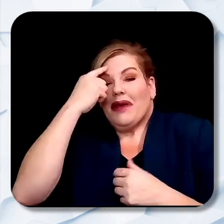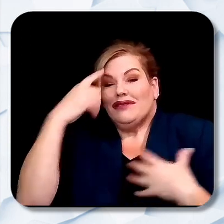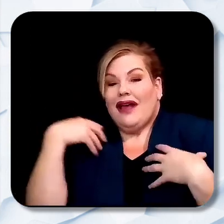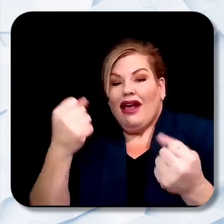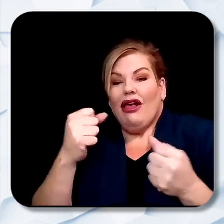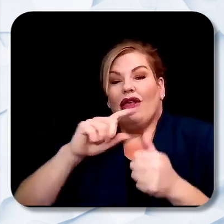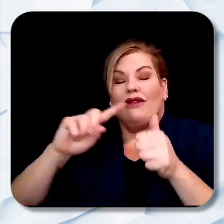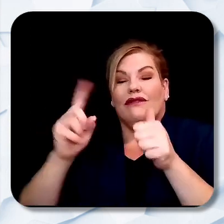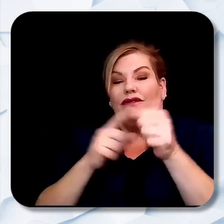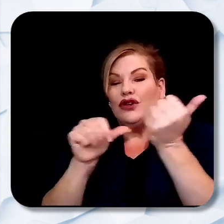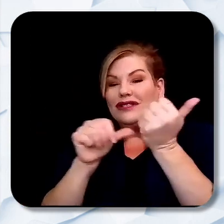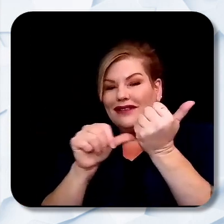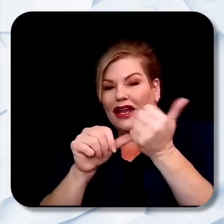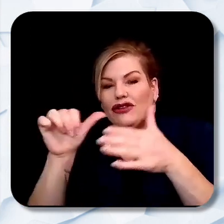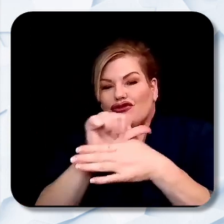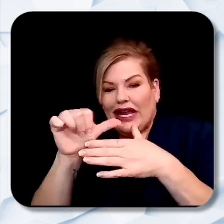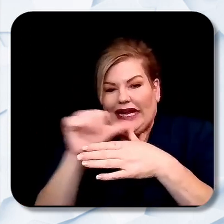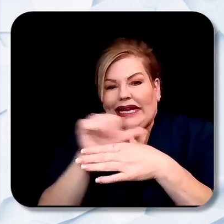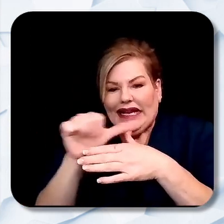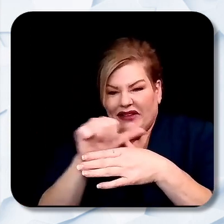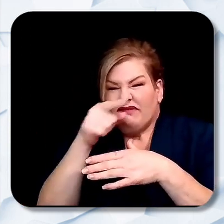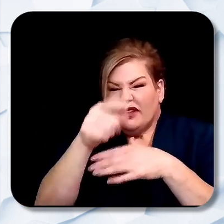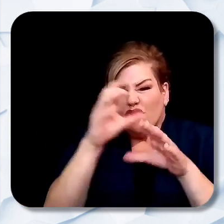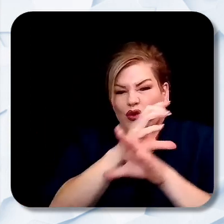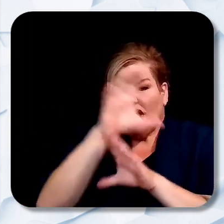this is an interactive research-based curriculum designed for adults who work